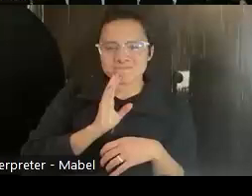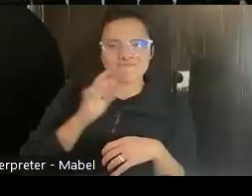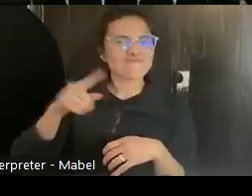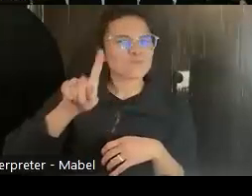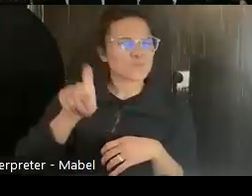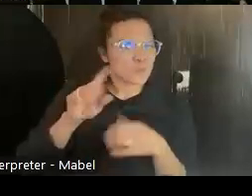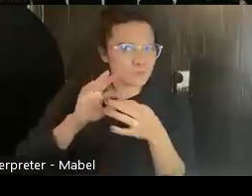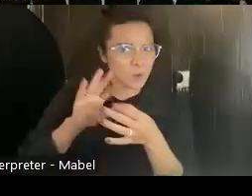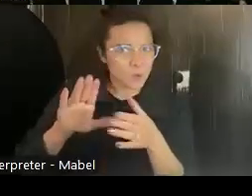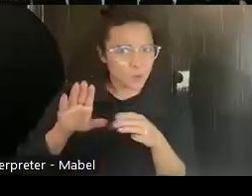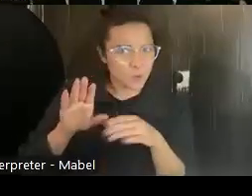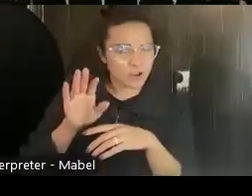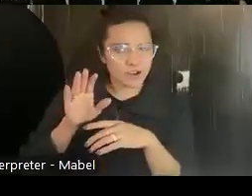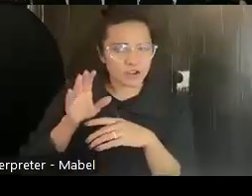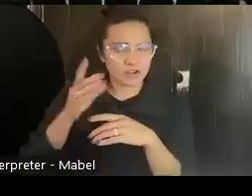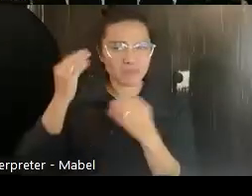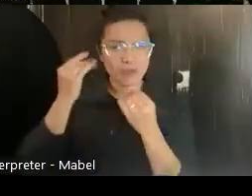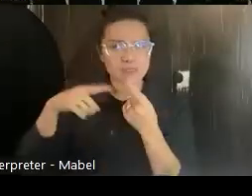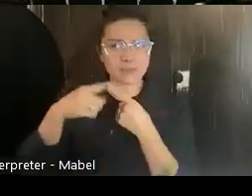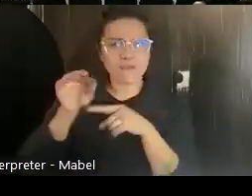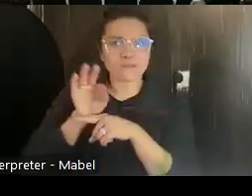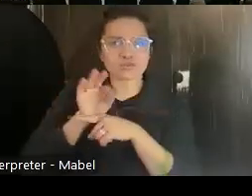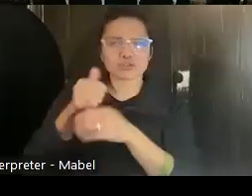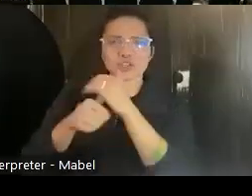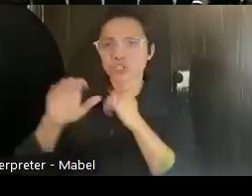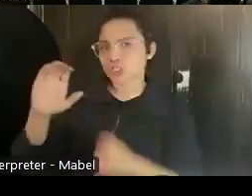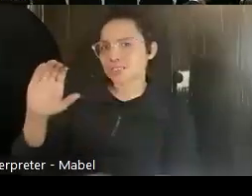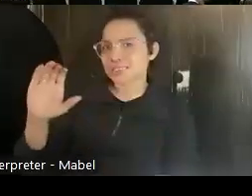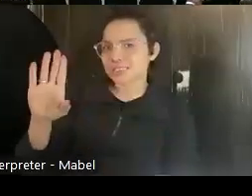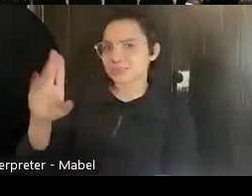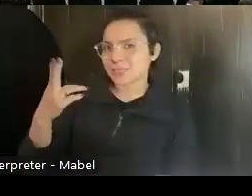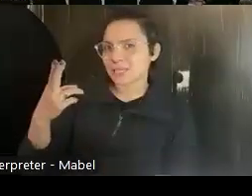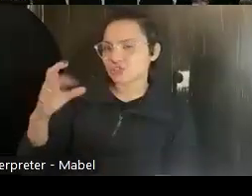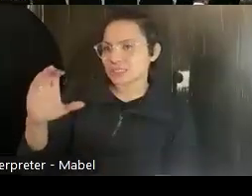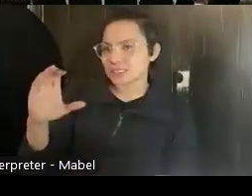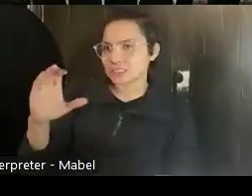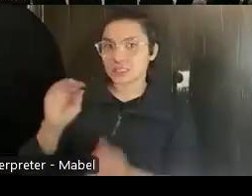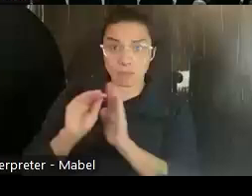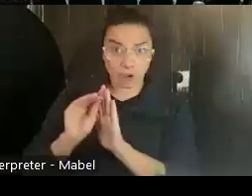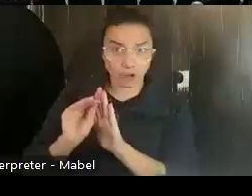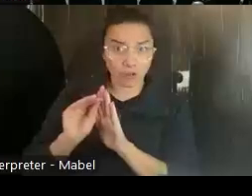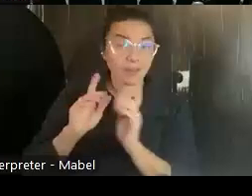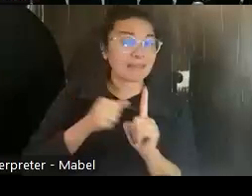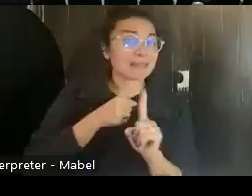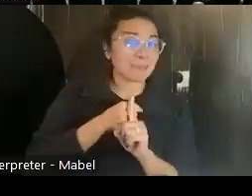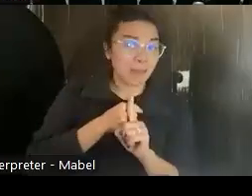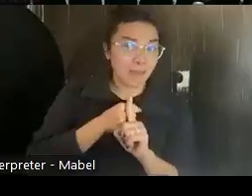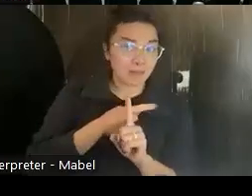a ccbhc model um in terms of the impact you see from a clinical perspective how it may be similar